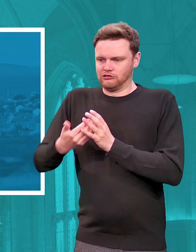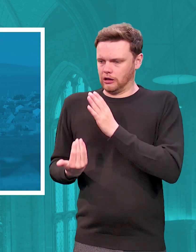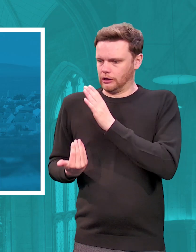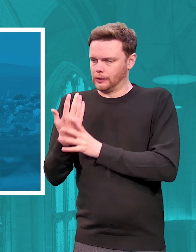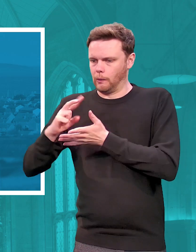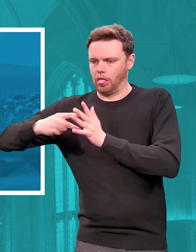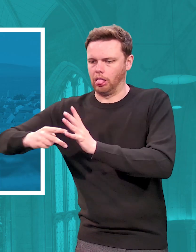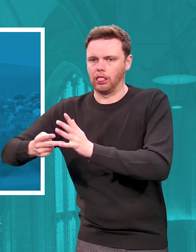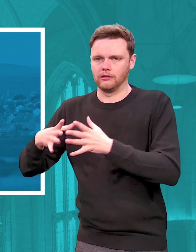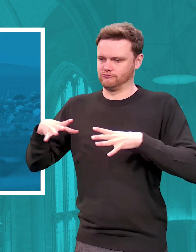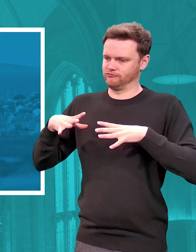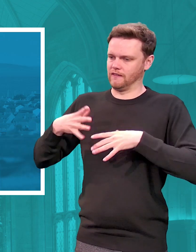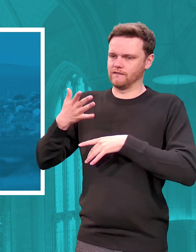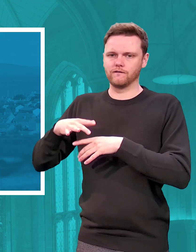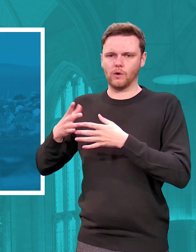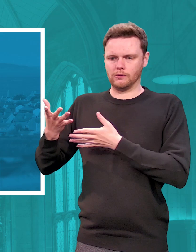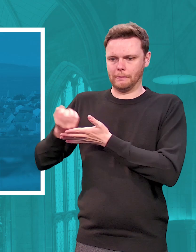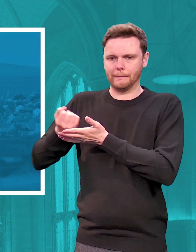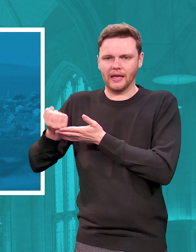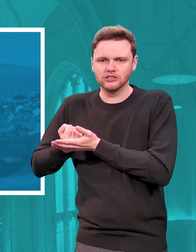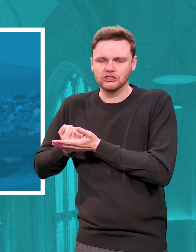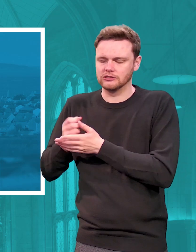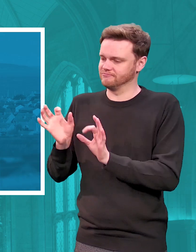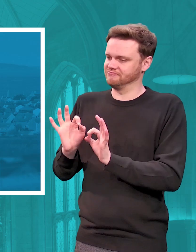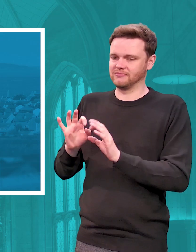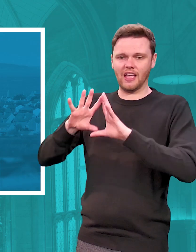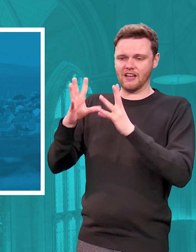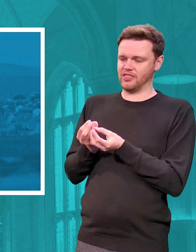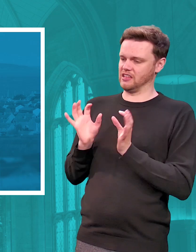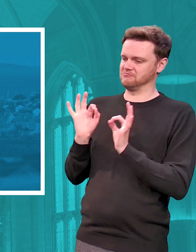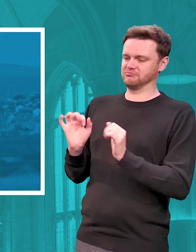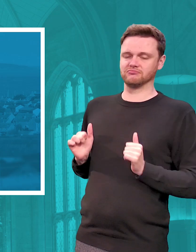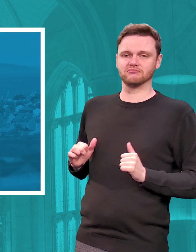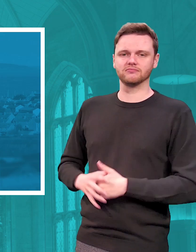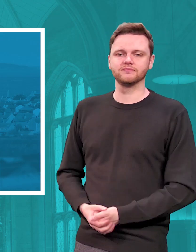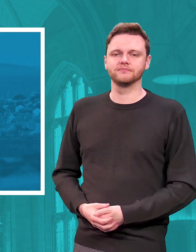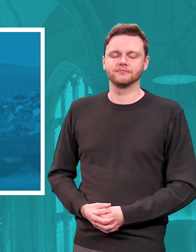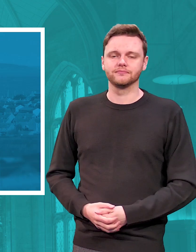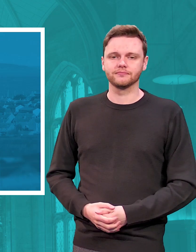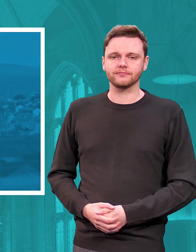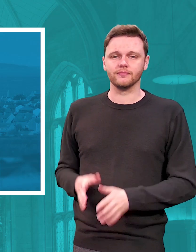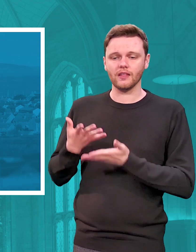in respect of their defined benefit pension schemes. The Pension Schemes Trustees too